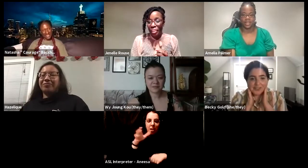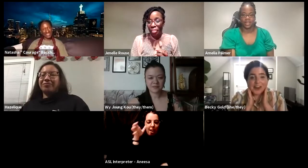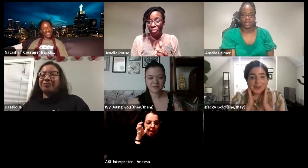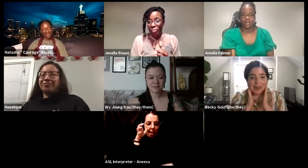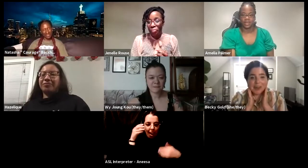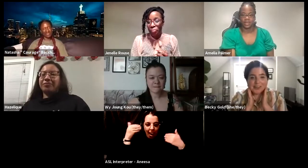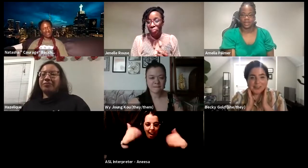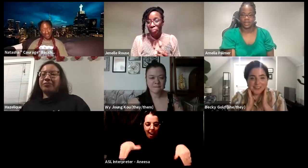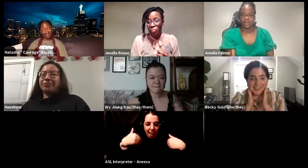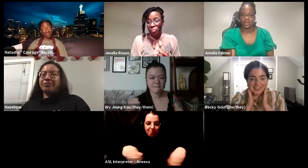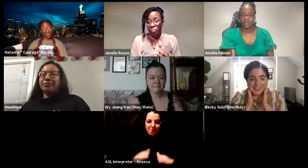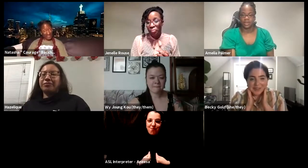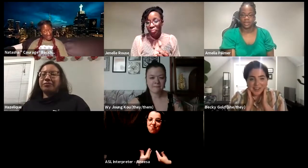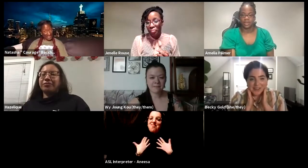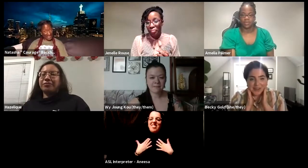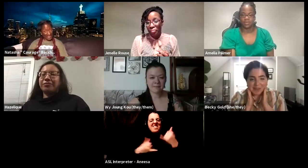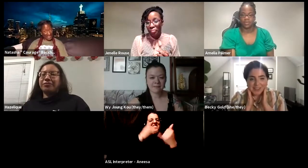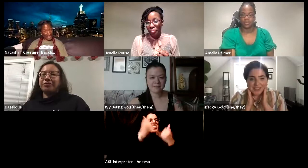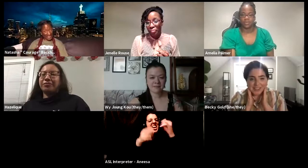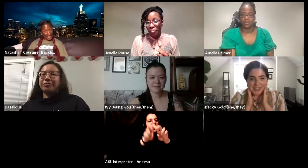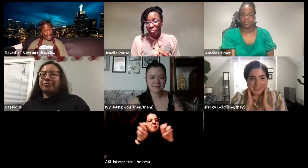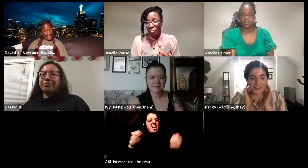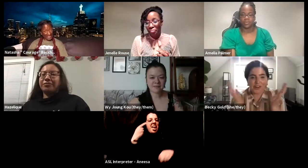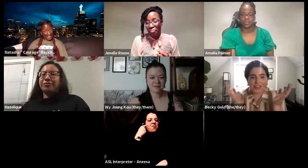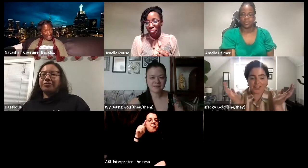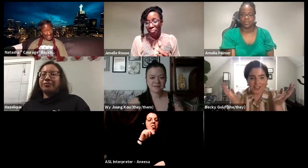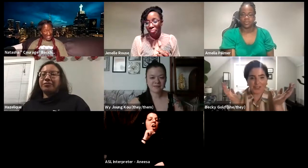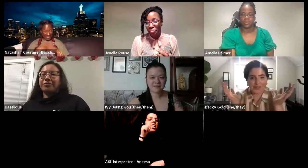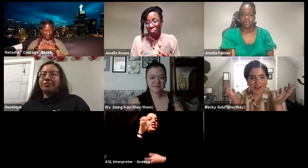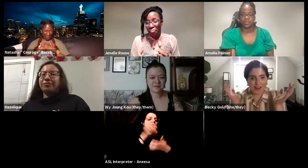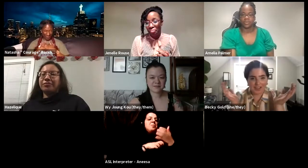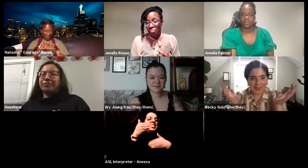final panel for the unscripted series. Courage, thank you for your excellent